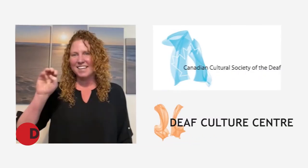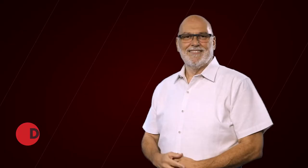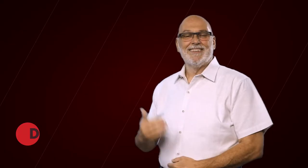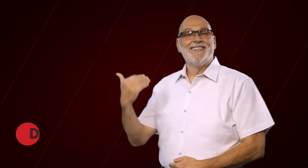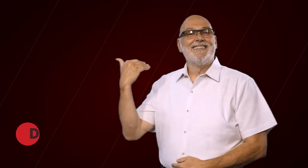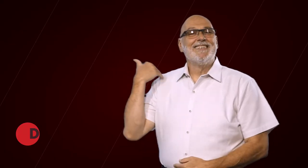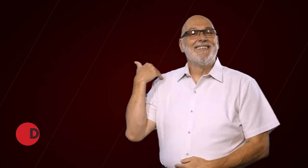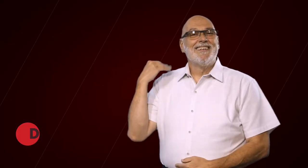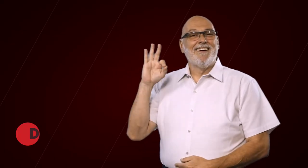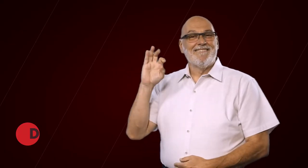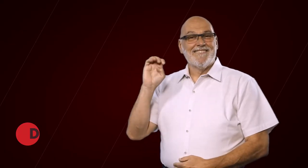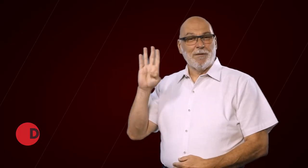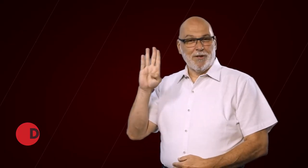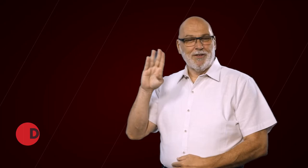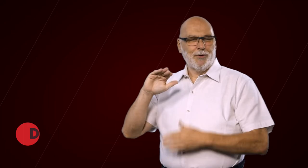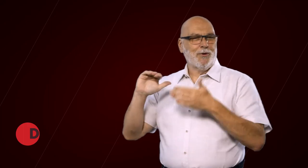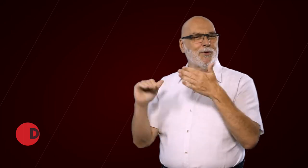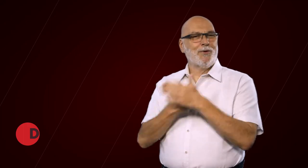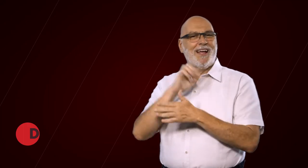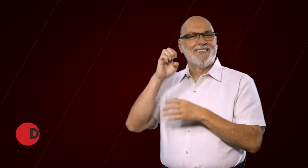[Anselmo]: In February,